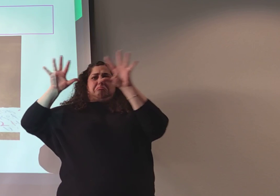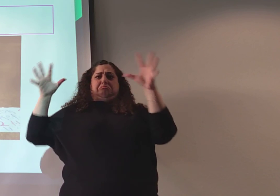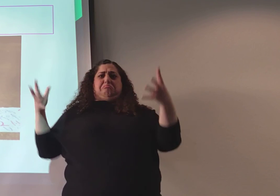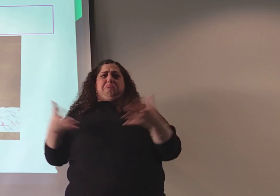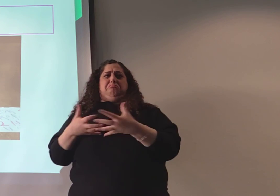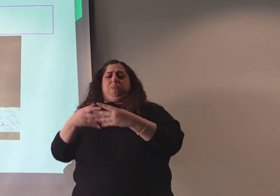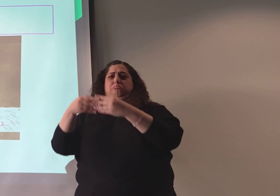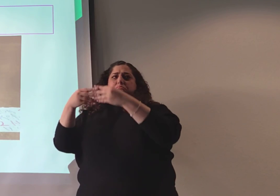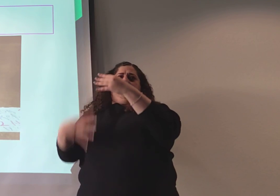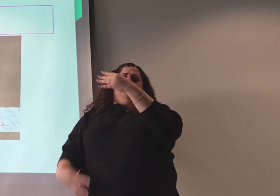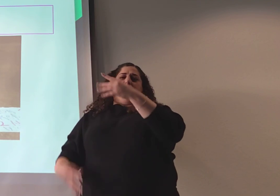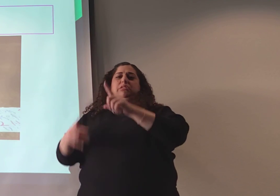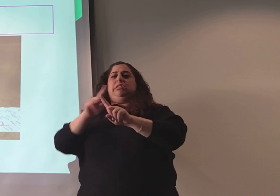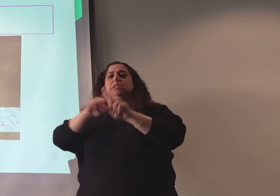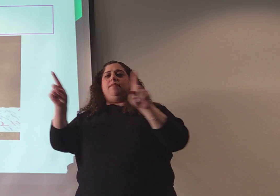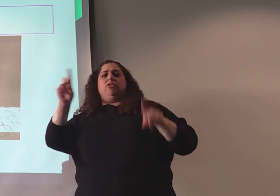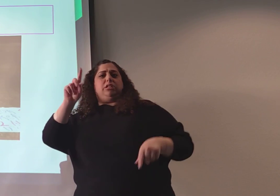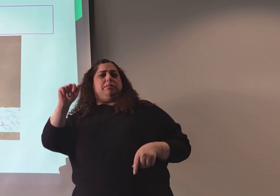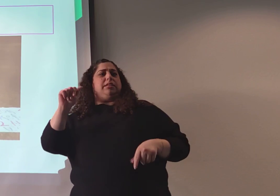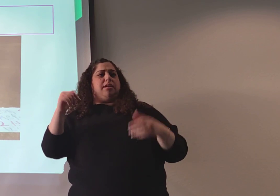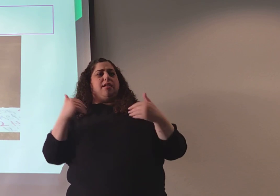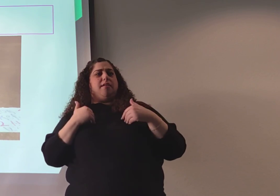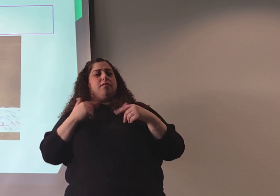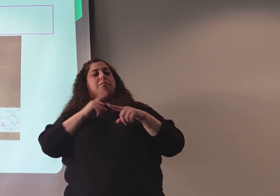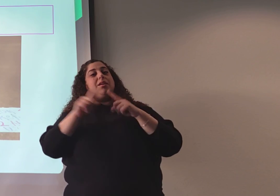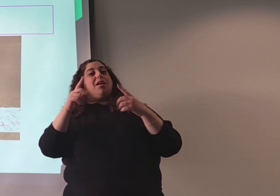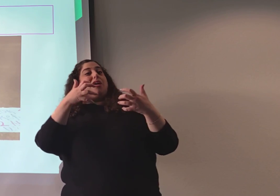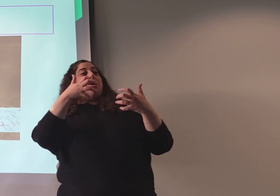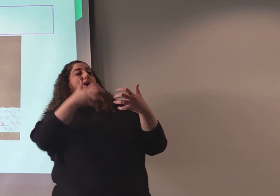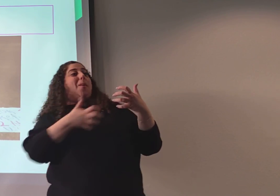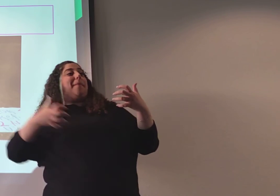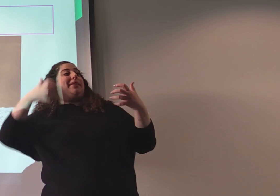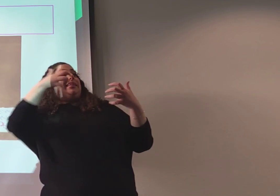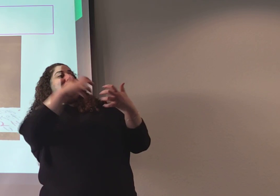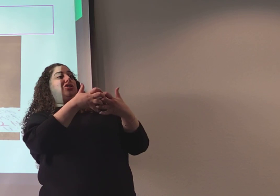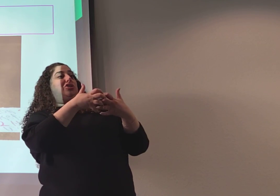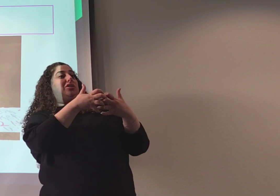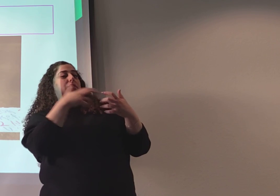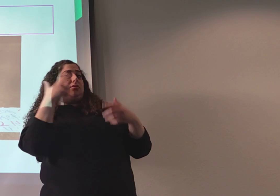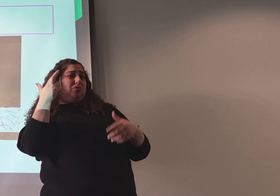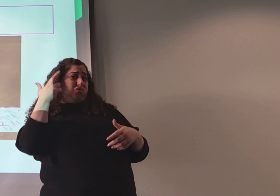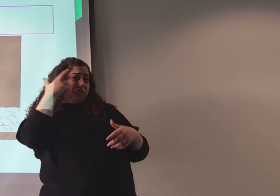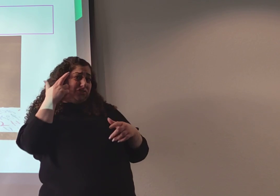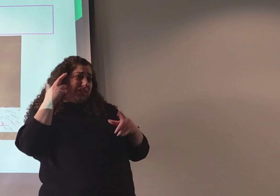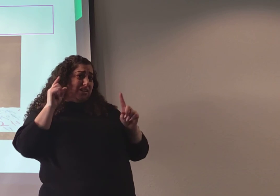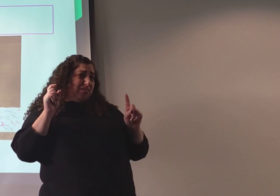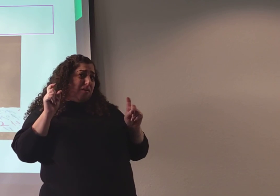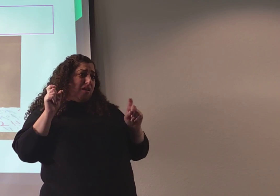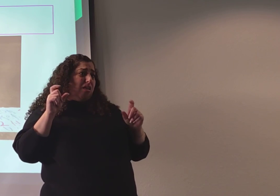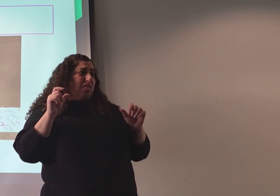But what accommodation is reasonable has to be looked at based on what the disability